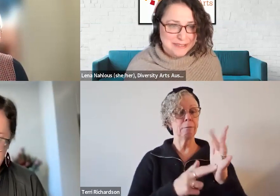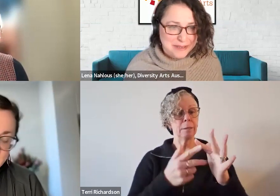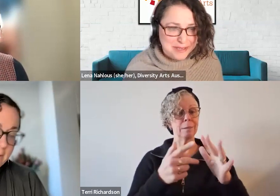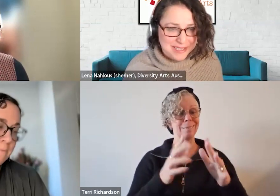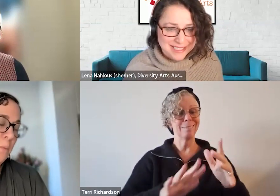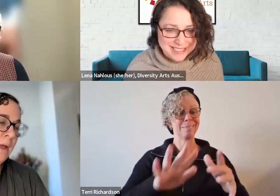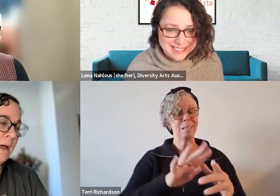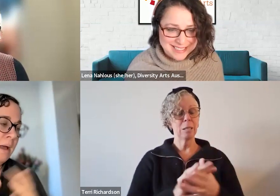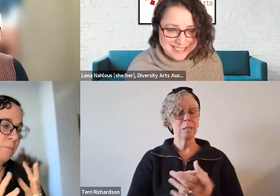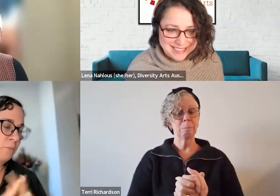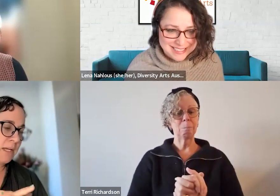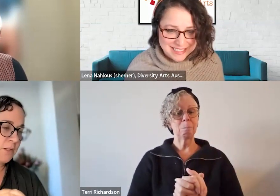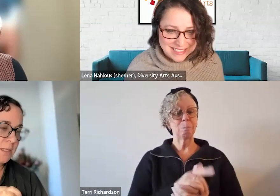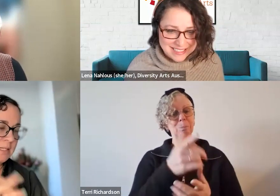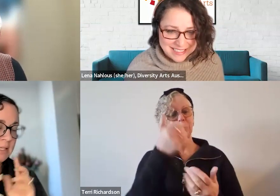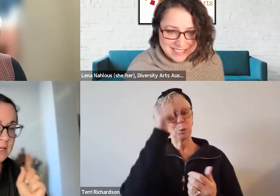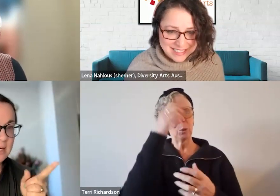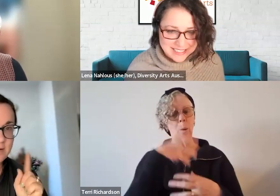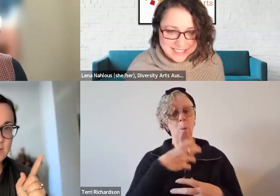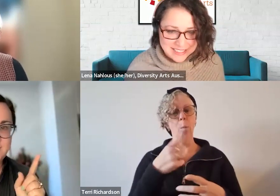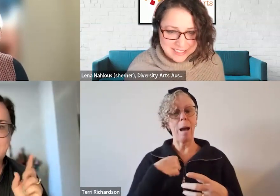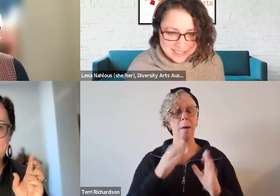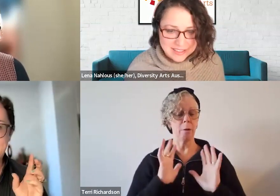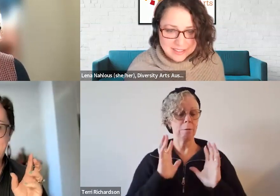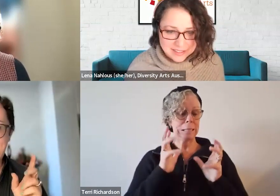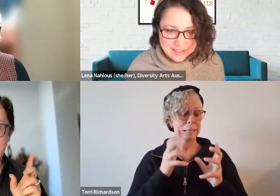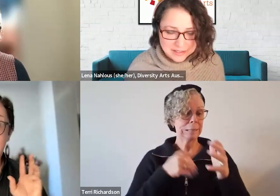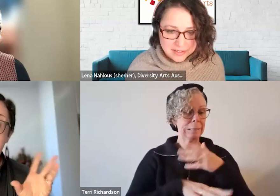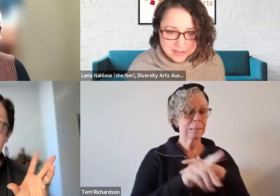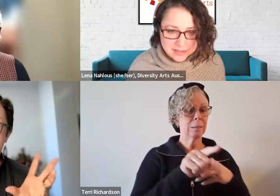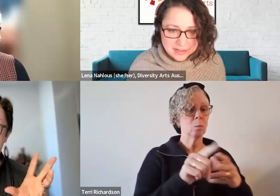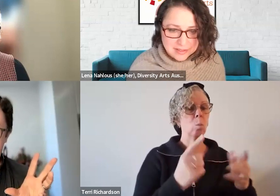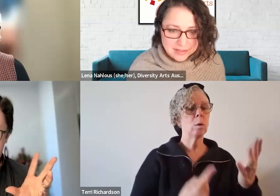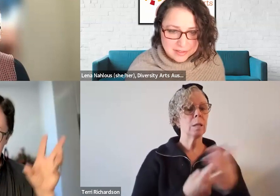But where I'm really interested is in the innovation that has been happening on two parts of that.